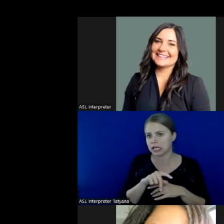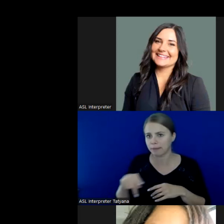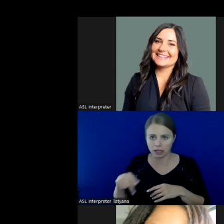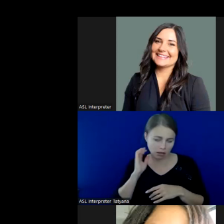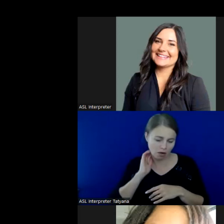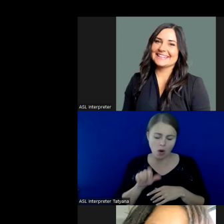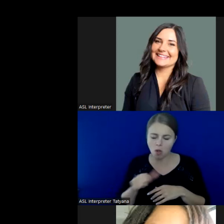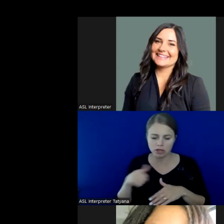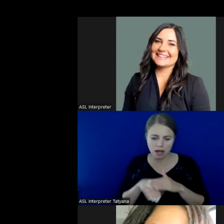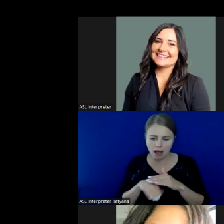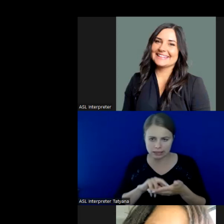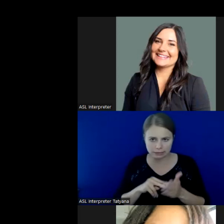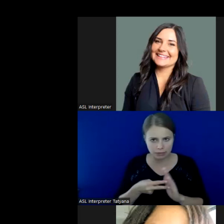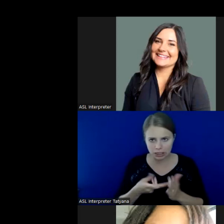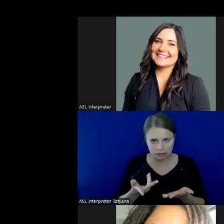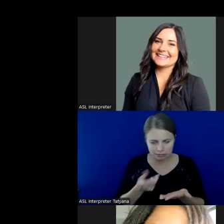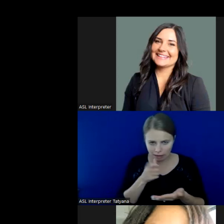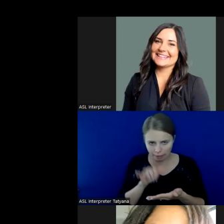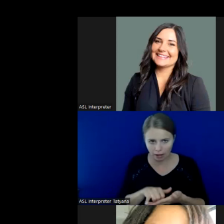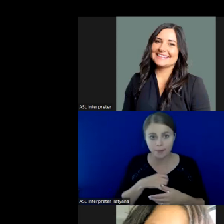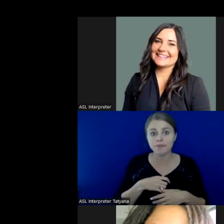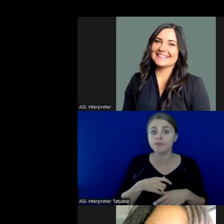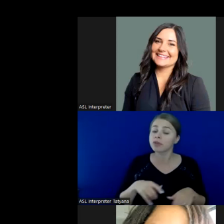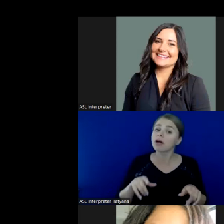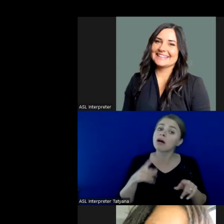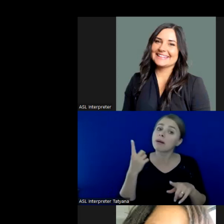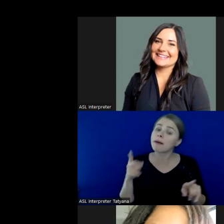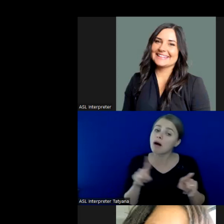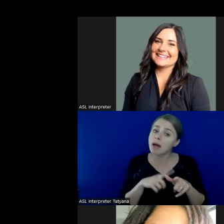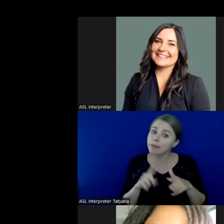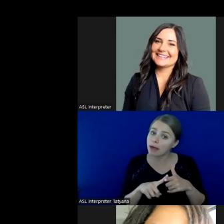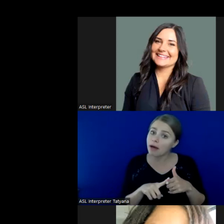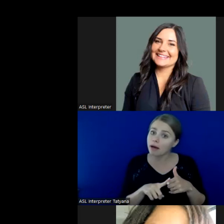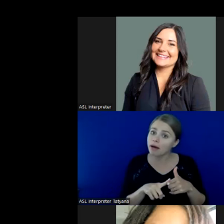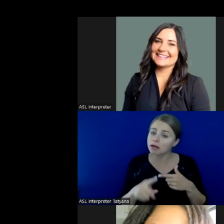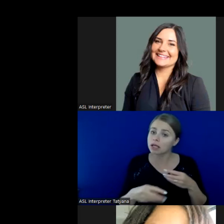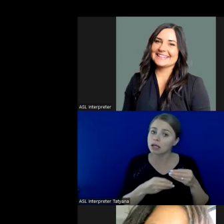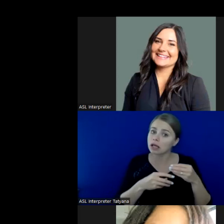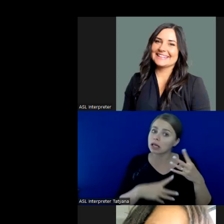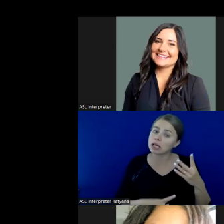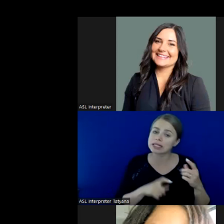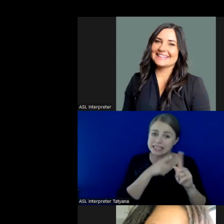And then, to its credit, it did list quite a number of specific accessibility barriers.